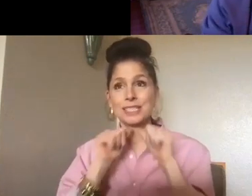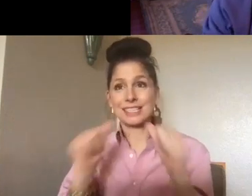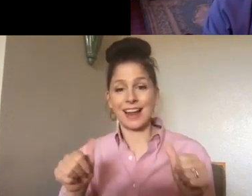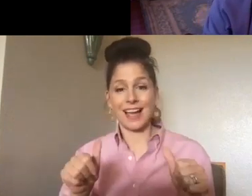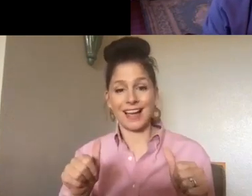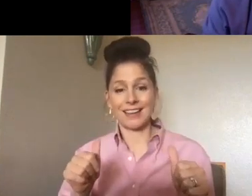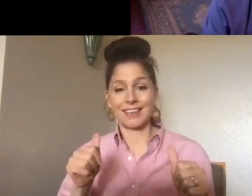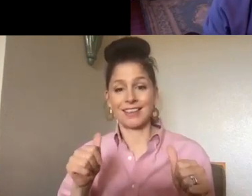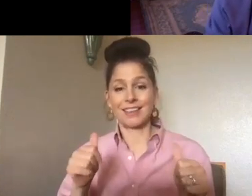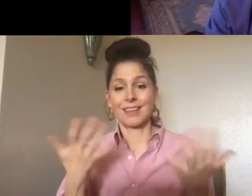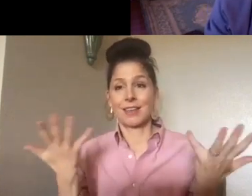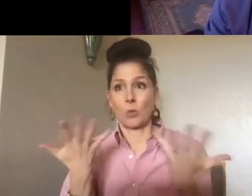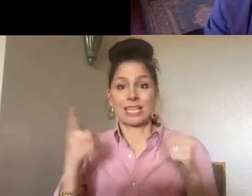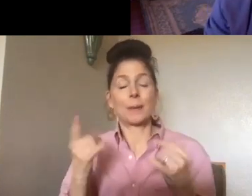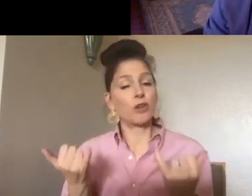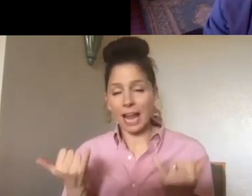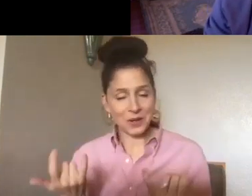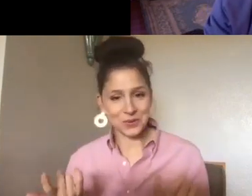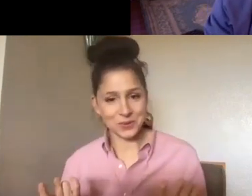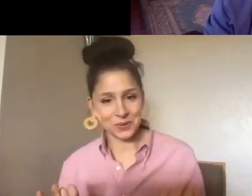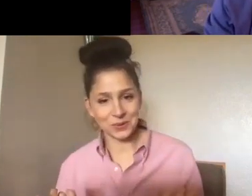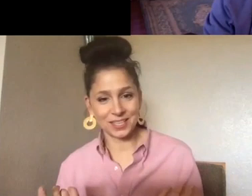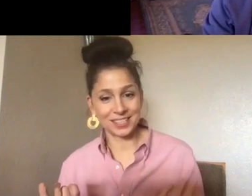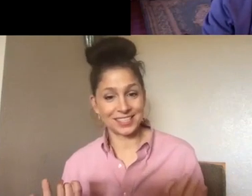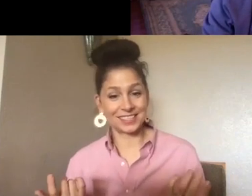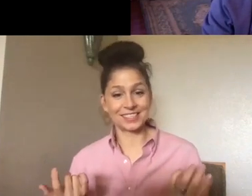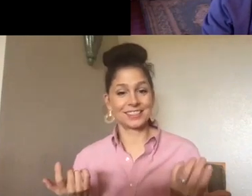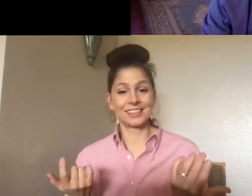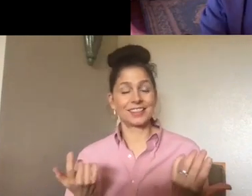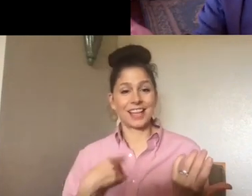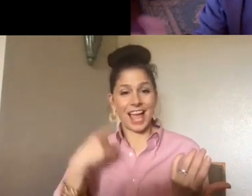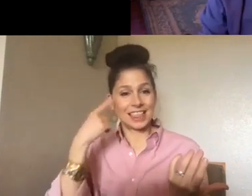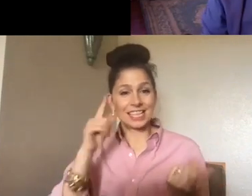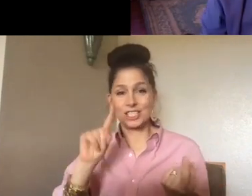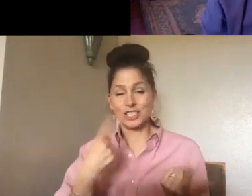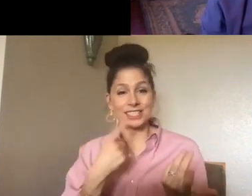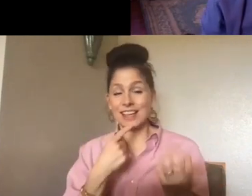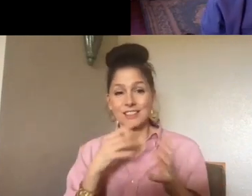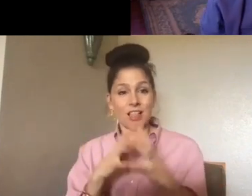trying to deny what's happening today, and I think it just